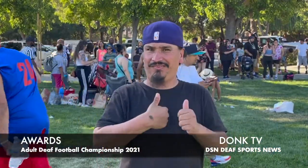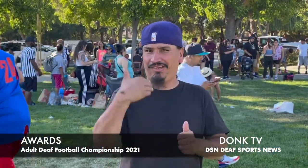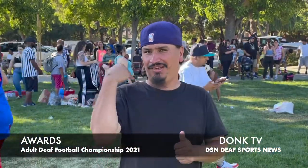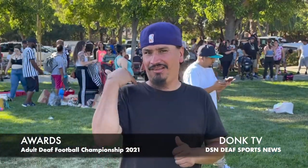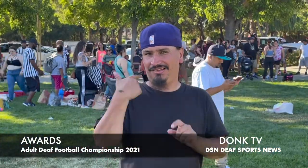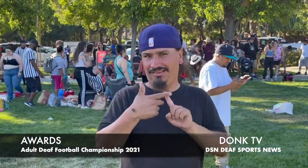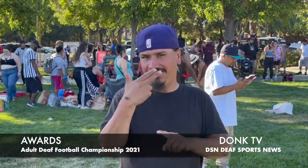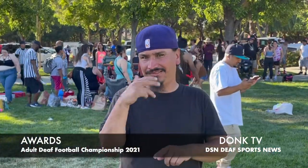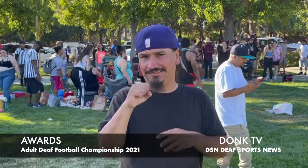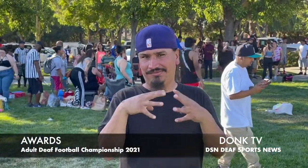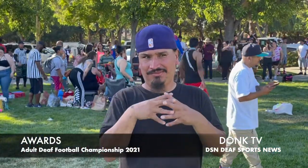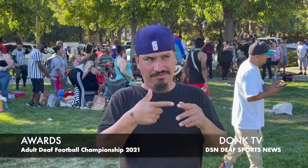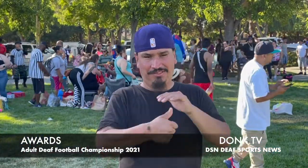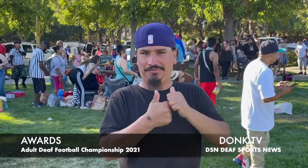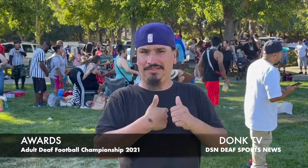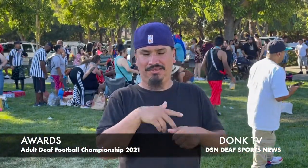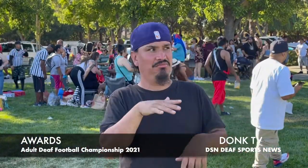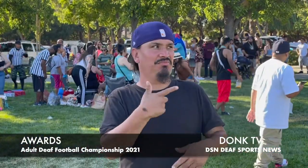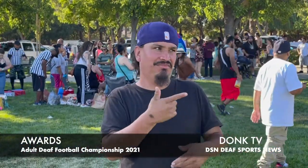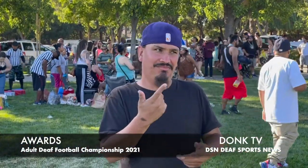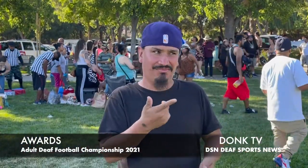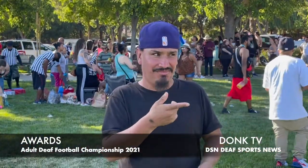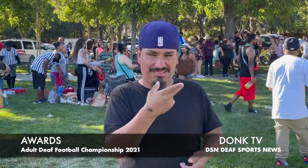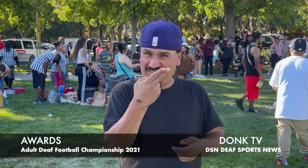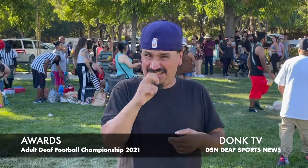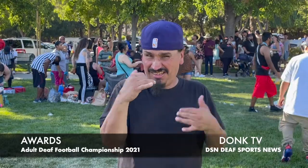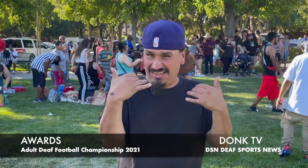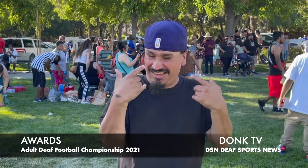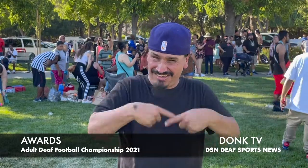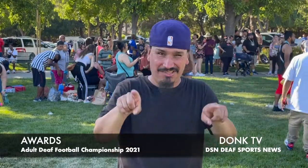I once had him under me. I coached him in high school football